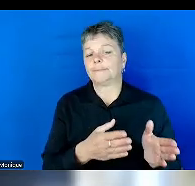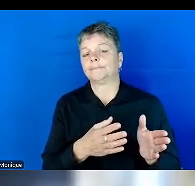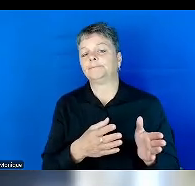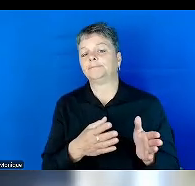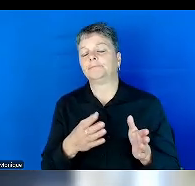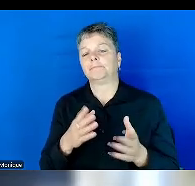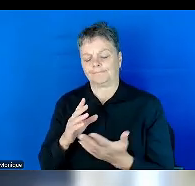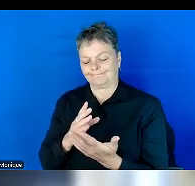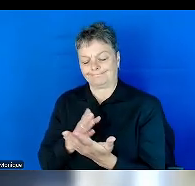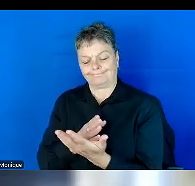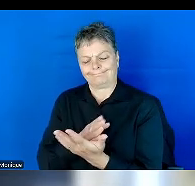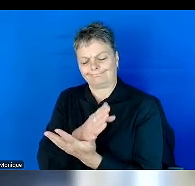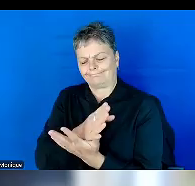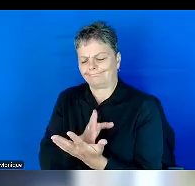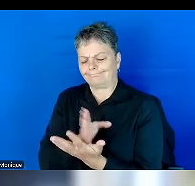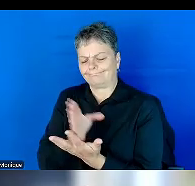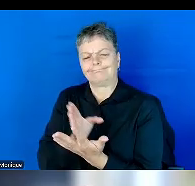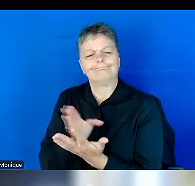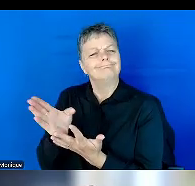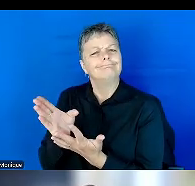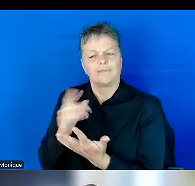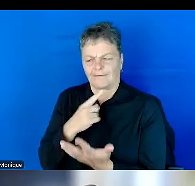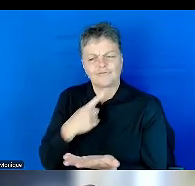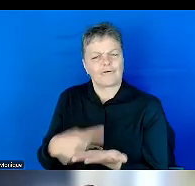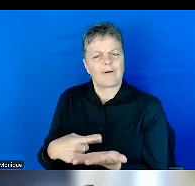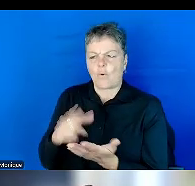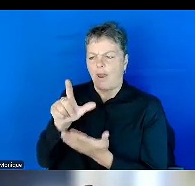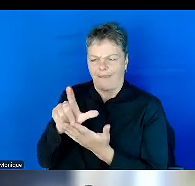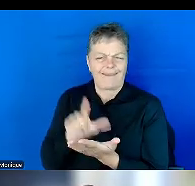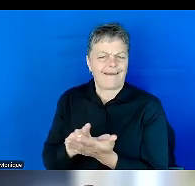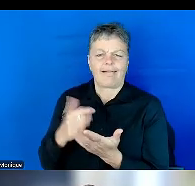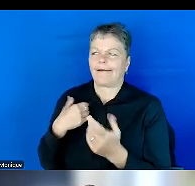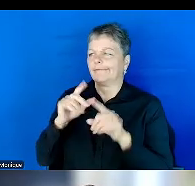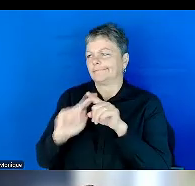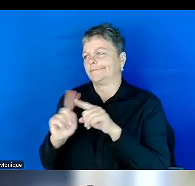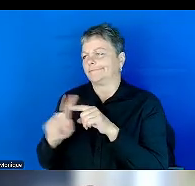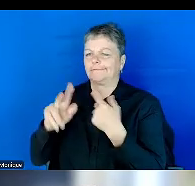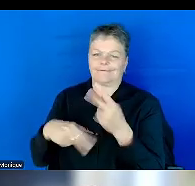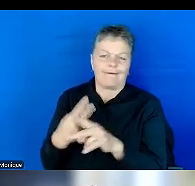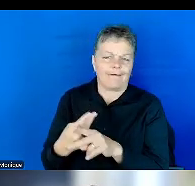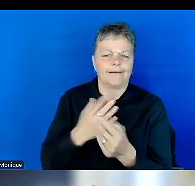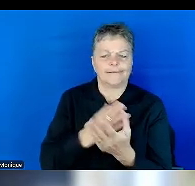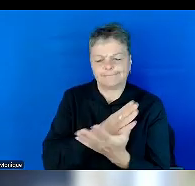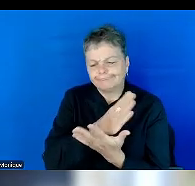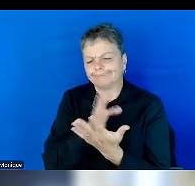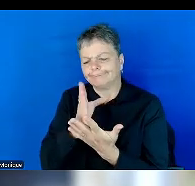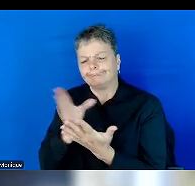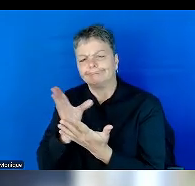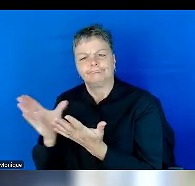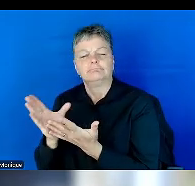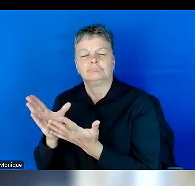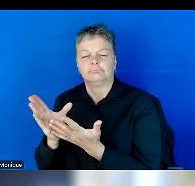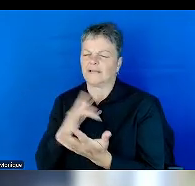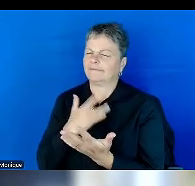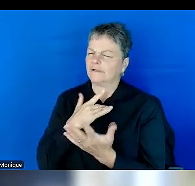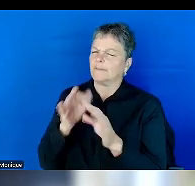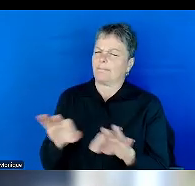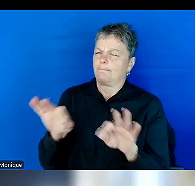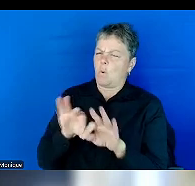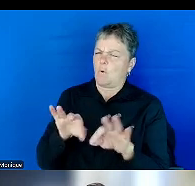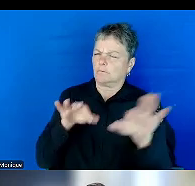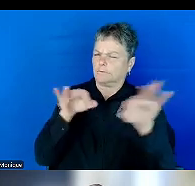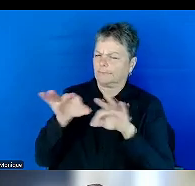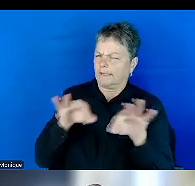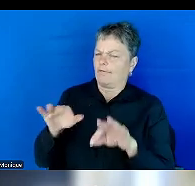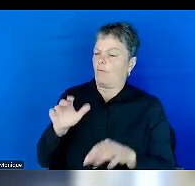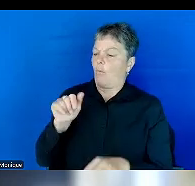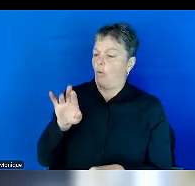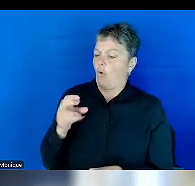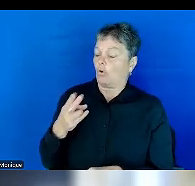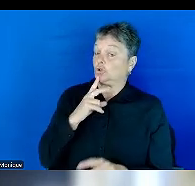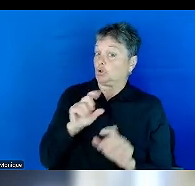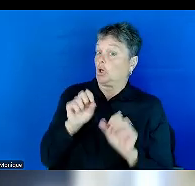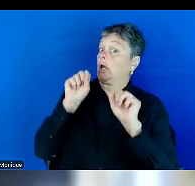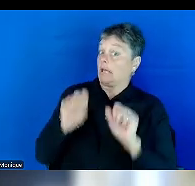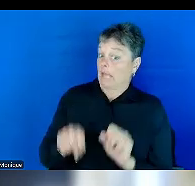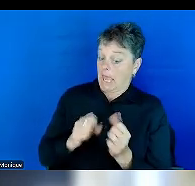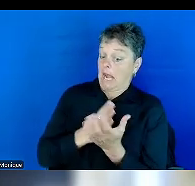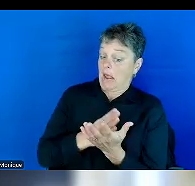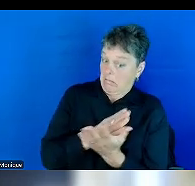um at ARCH because I think it's important as well to know what we can do and what we can't do. Um,